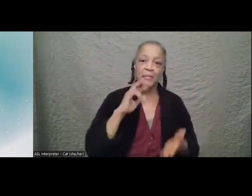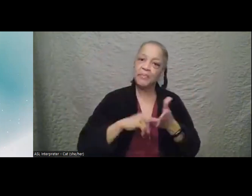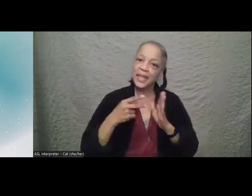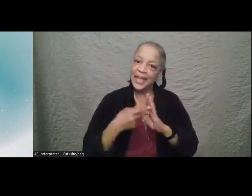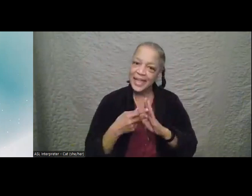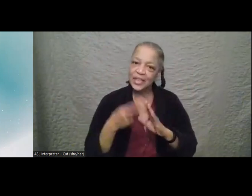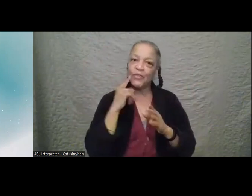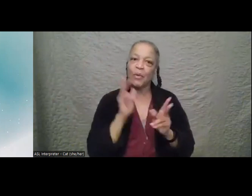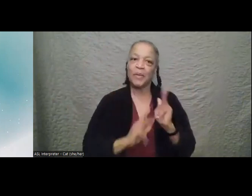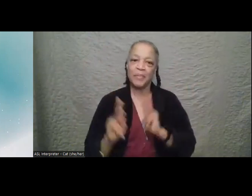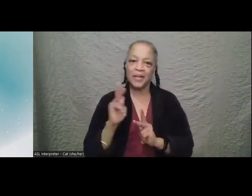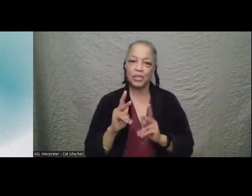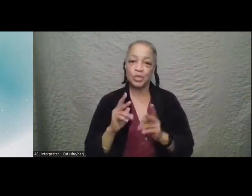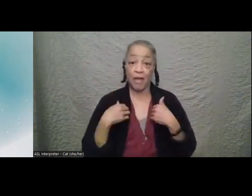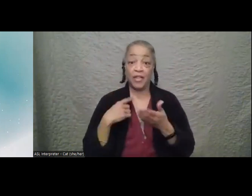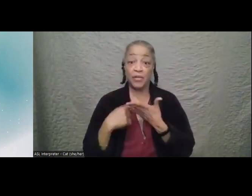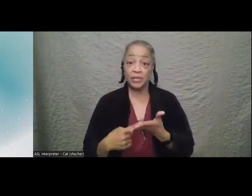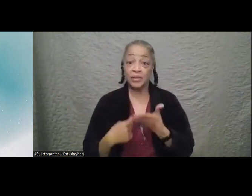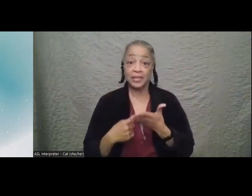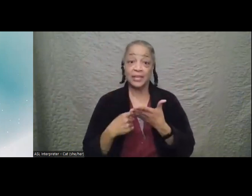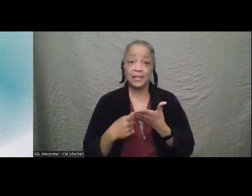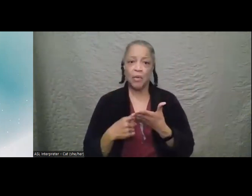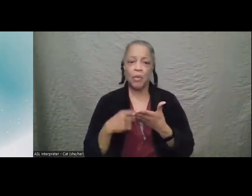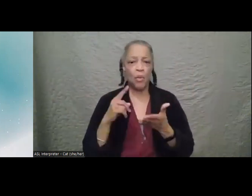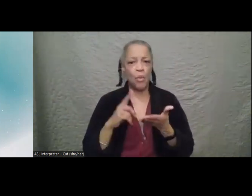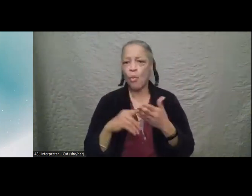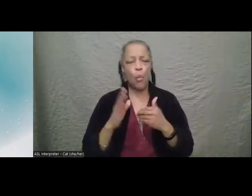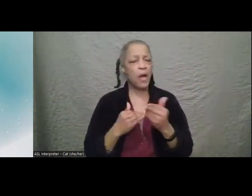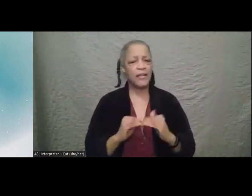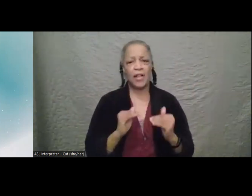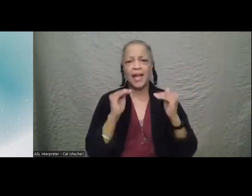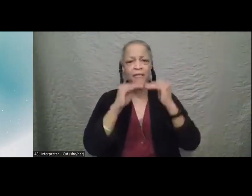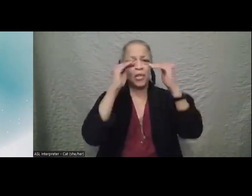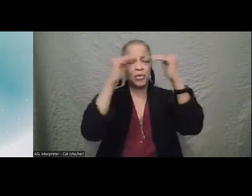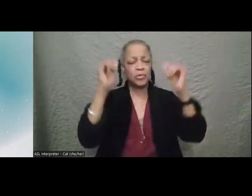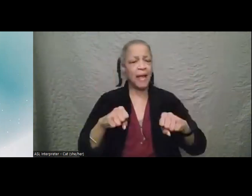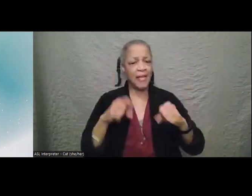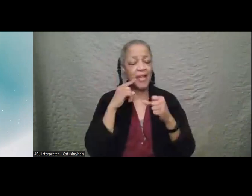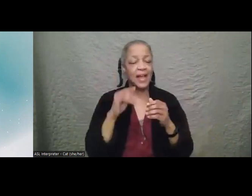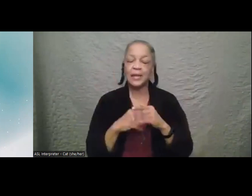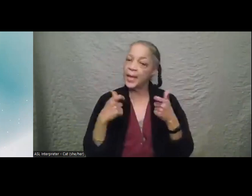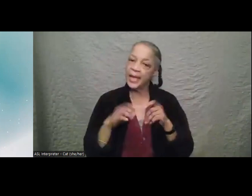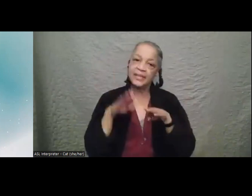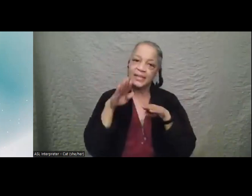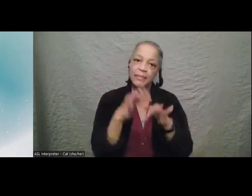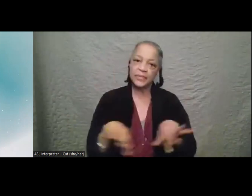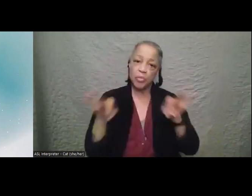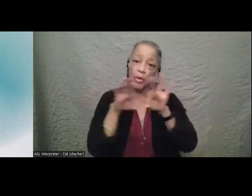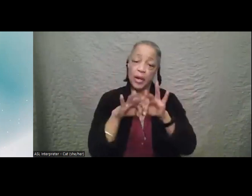Just having those conversations on whatever level you can is a big step and I want to invite people to do that.